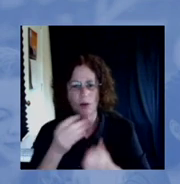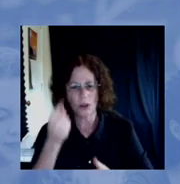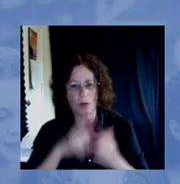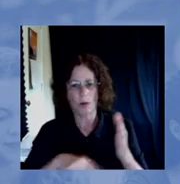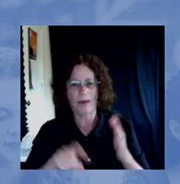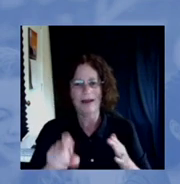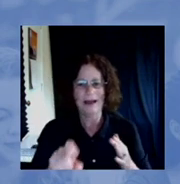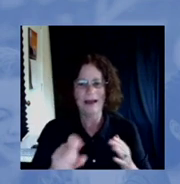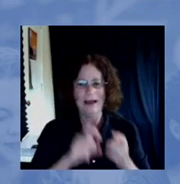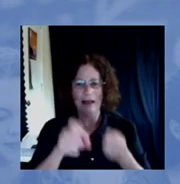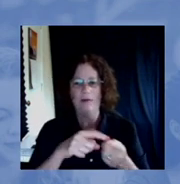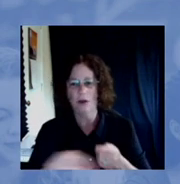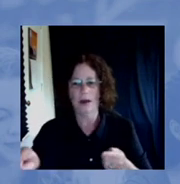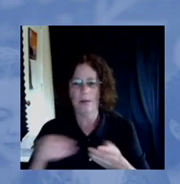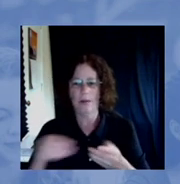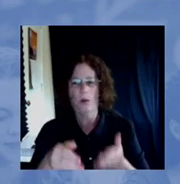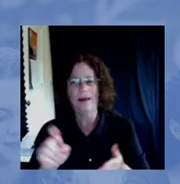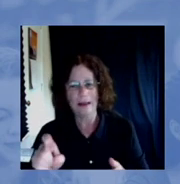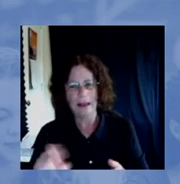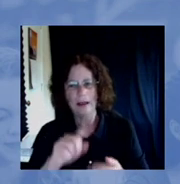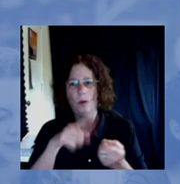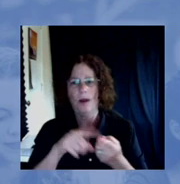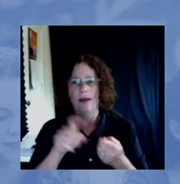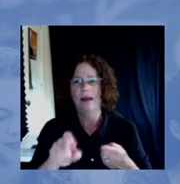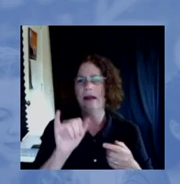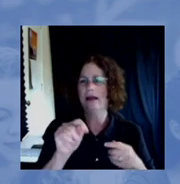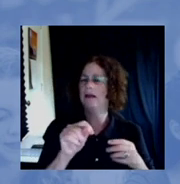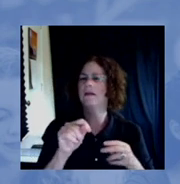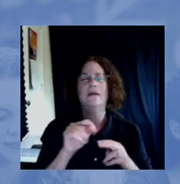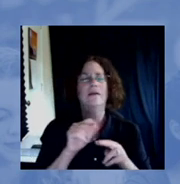WAY THEY NEED WHEN THEY NEED IT. REALLY VERY PRACTICAL STRATEGIES HEARING STRAIGHT